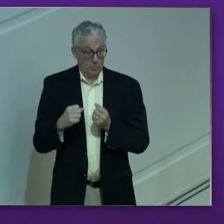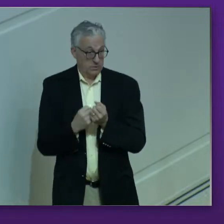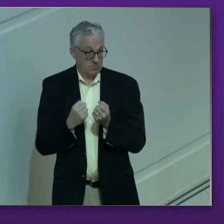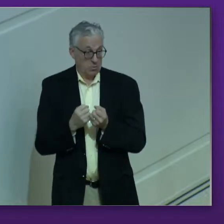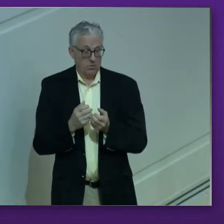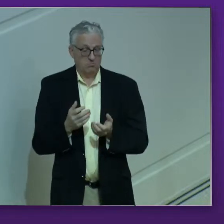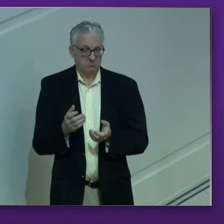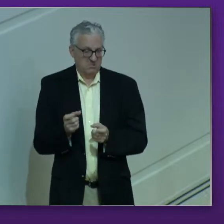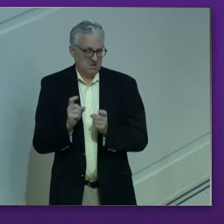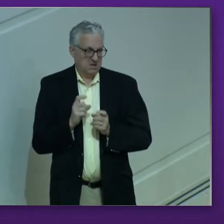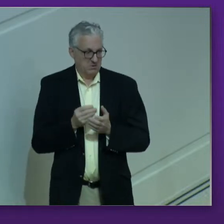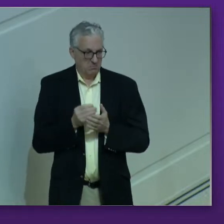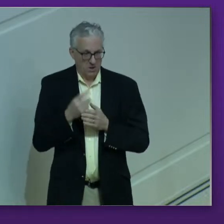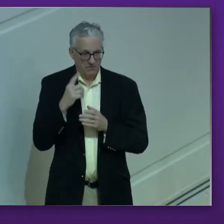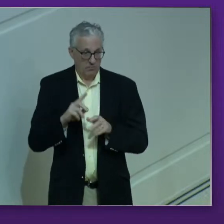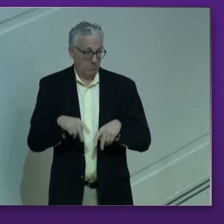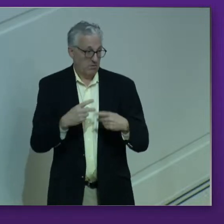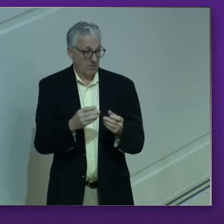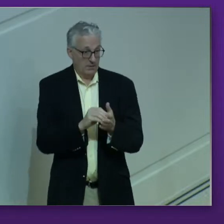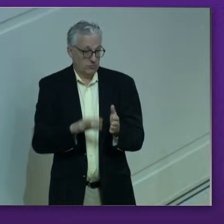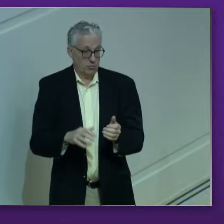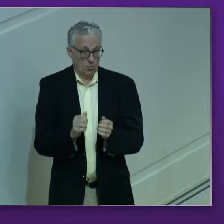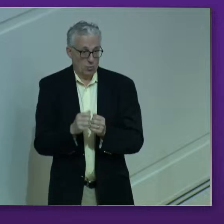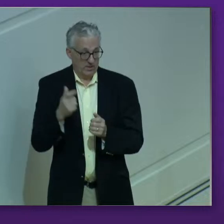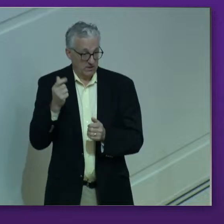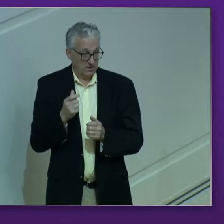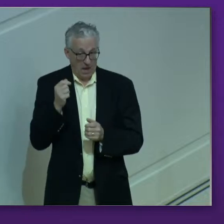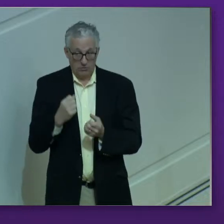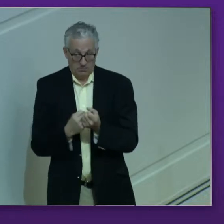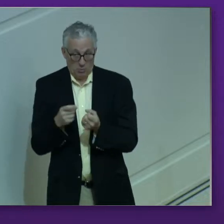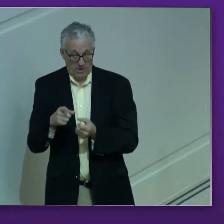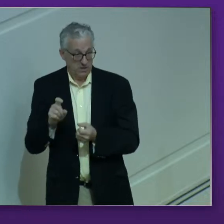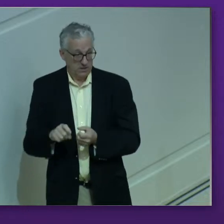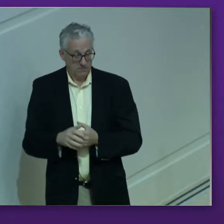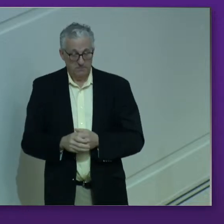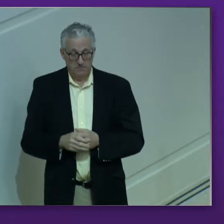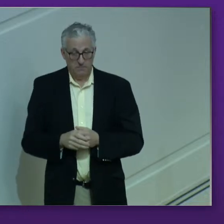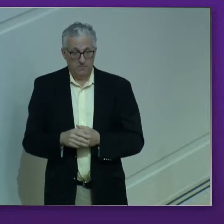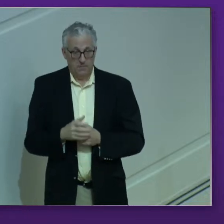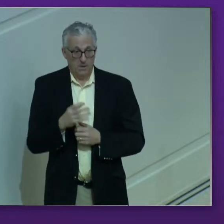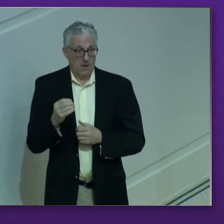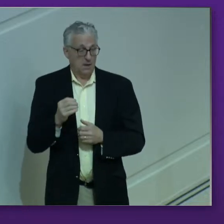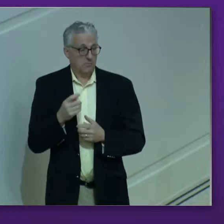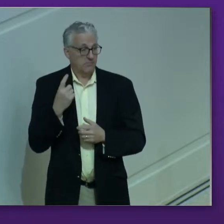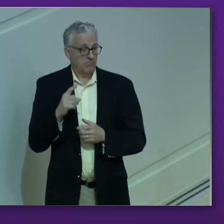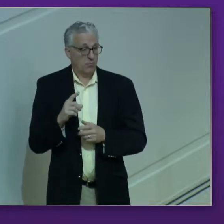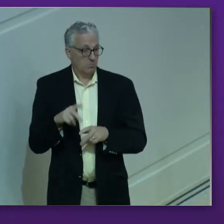AND FORMER MC EMPLOYEES GENEROUSLY GIVE TO THE MC FOUNDATION. YOUR SUPPORT PROVIDES US WITH